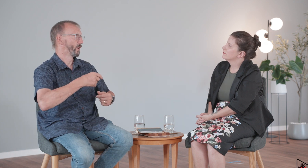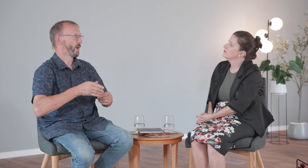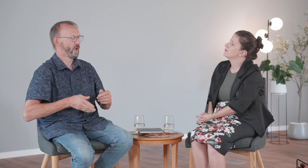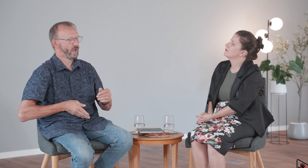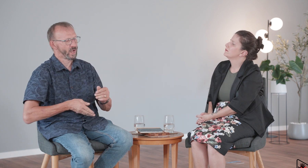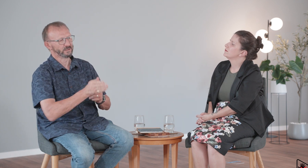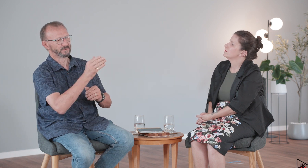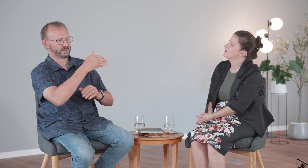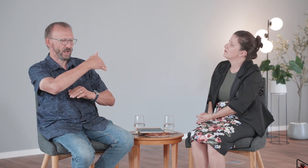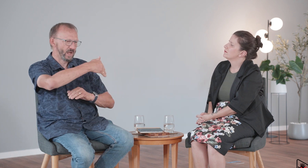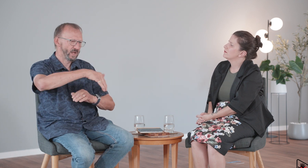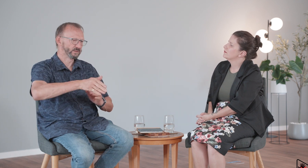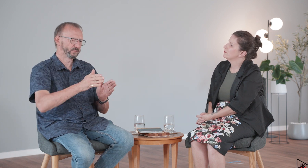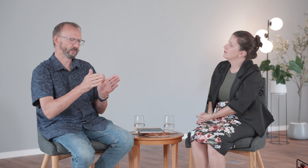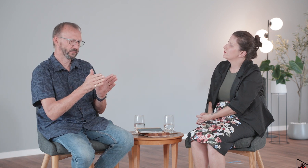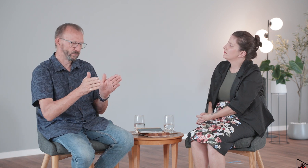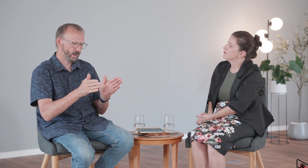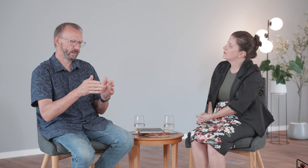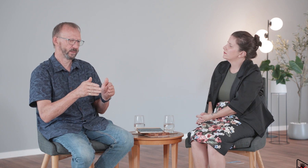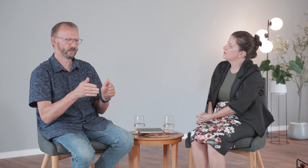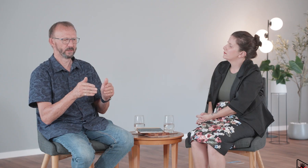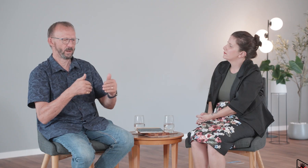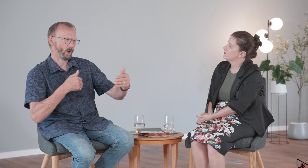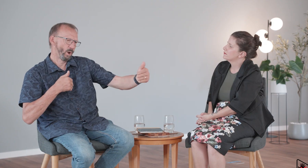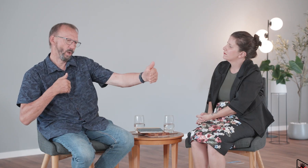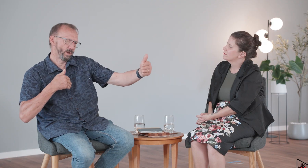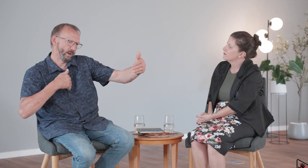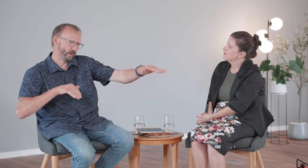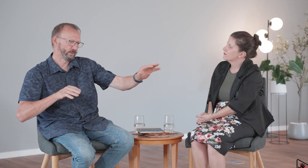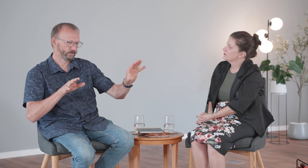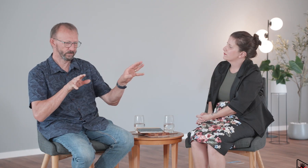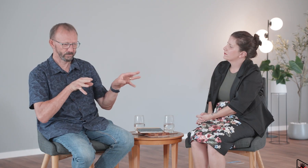I can then take the wood over to the saw and cut the widths and the lengths according to